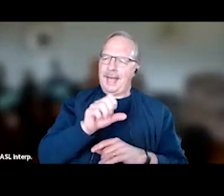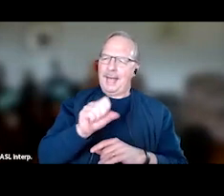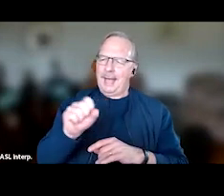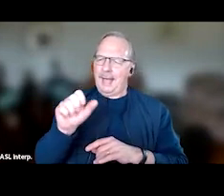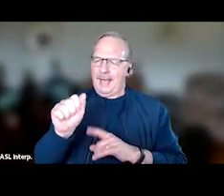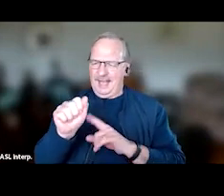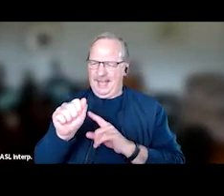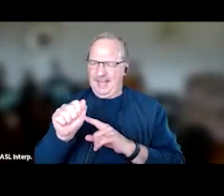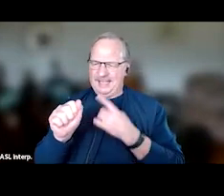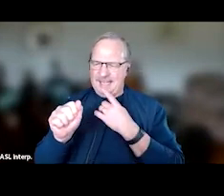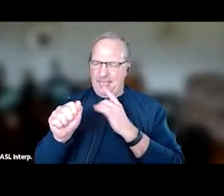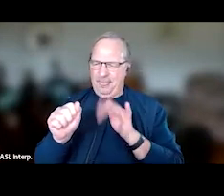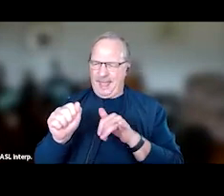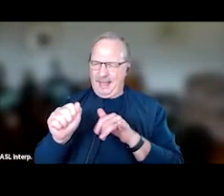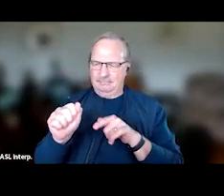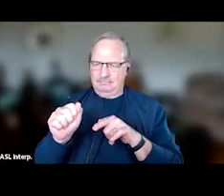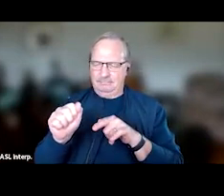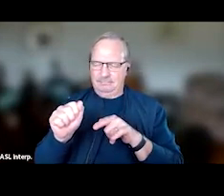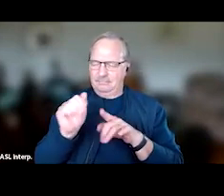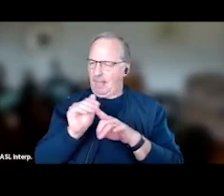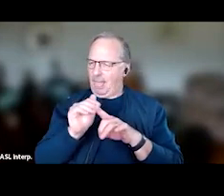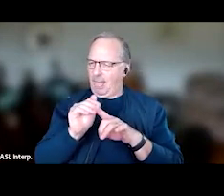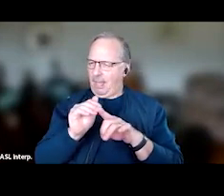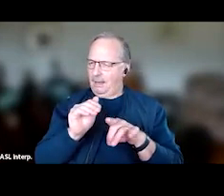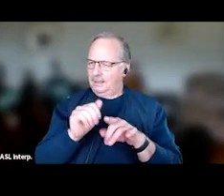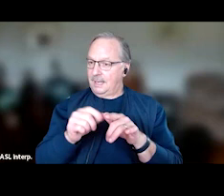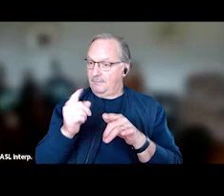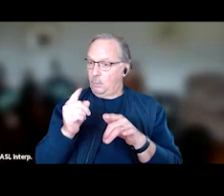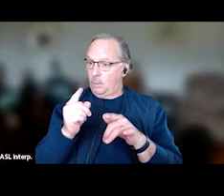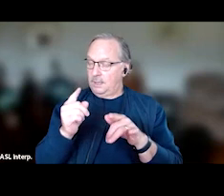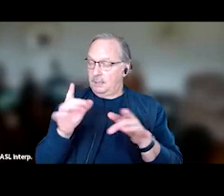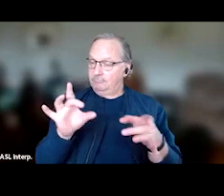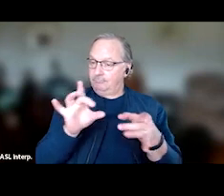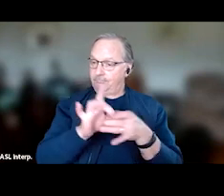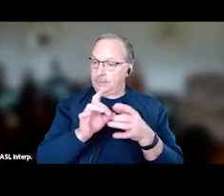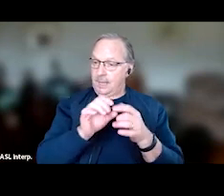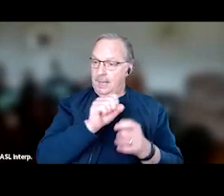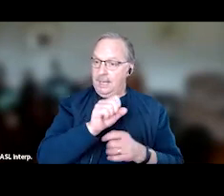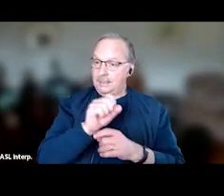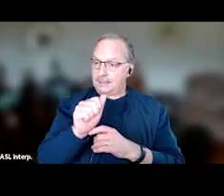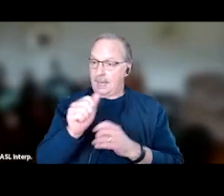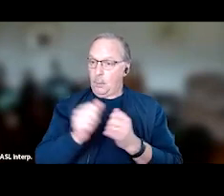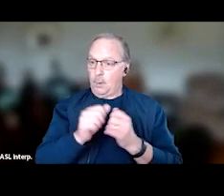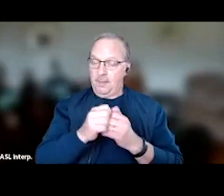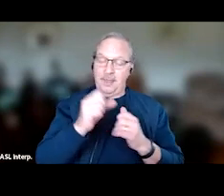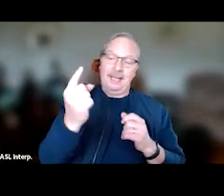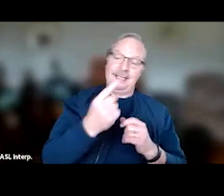and we were reminded that not everybody associates SSA with Single State Agency.